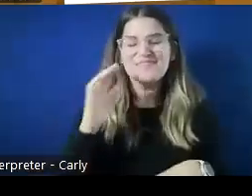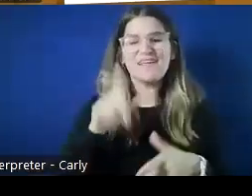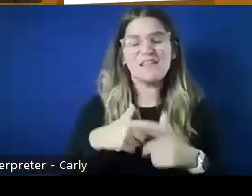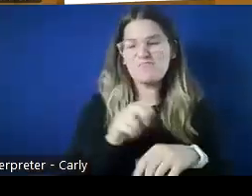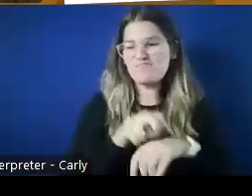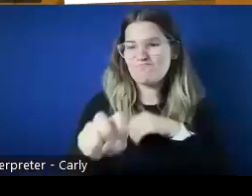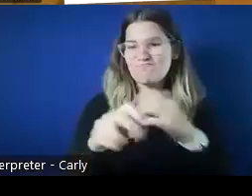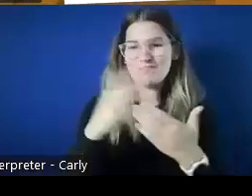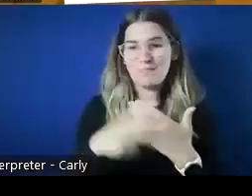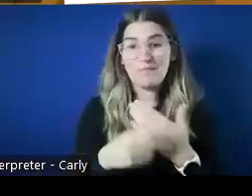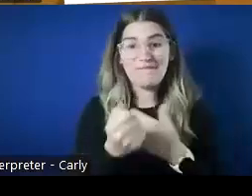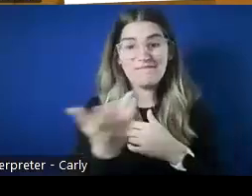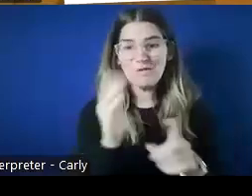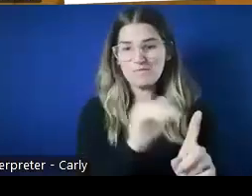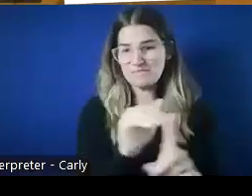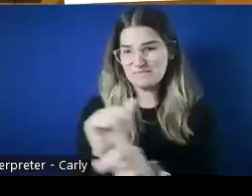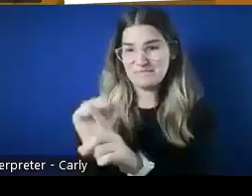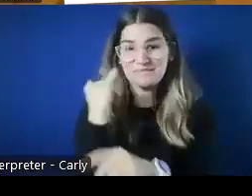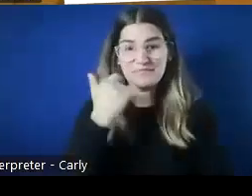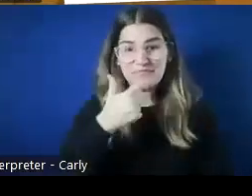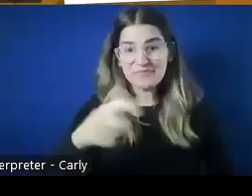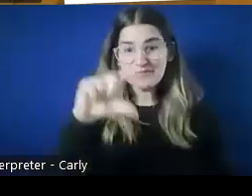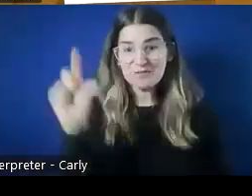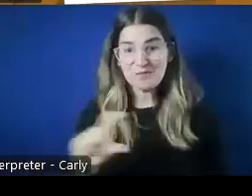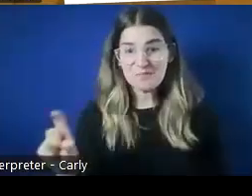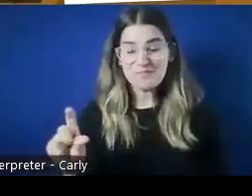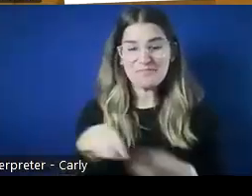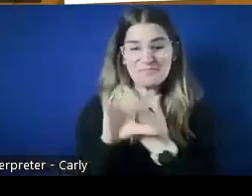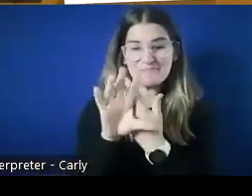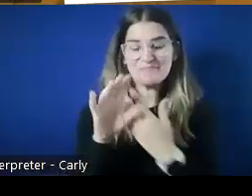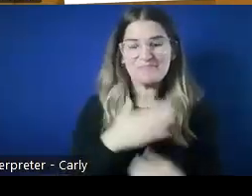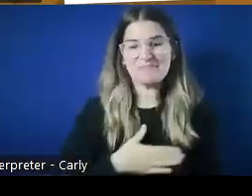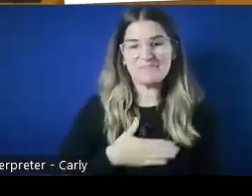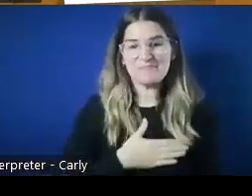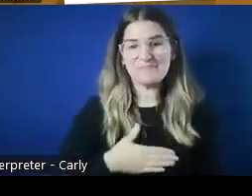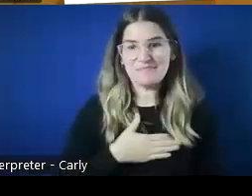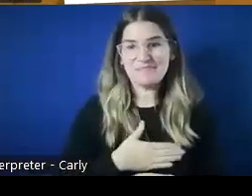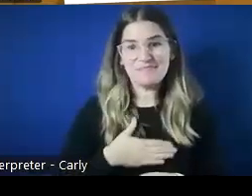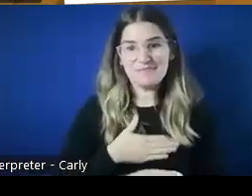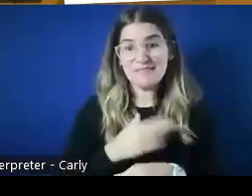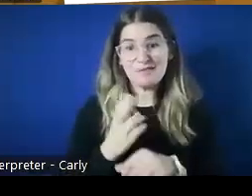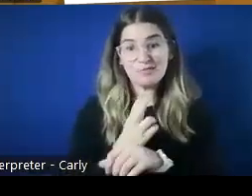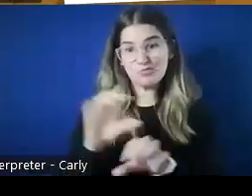housekeeping points if you're watching on Zoom please you and you want to ask questions please